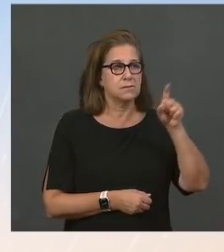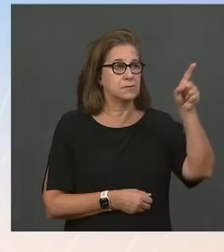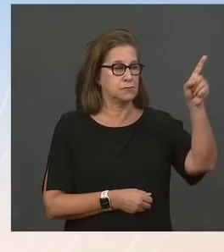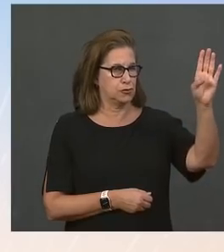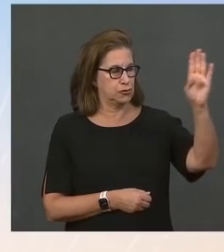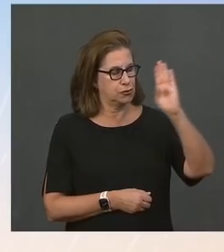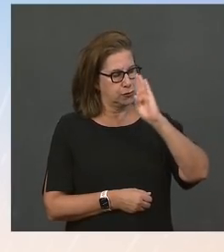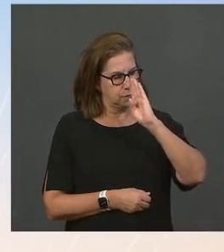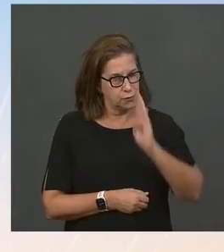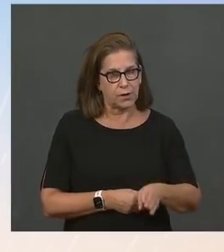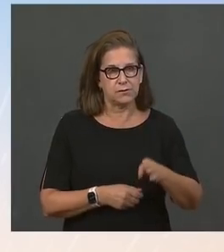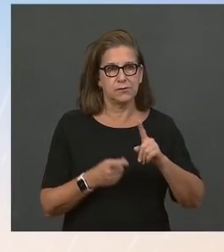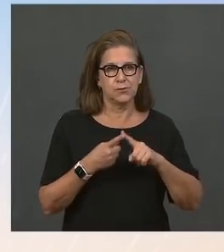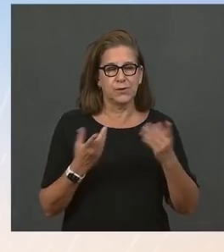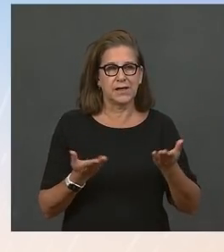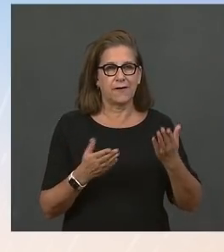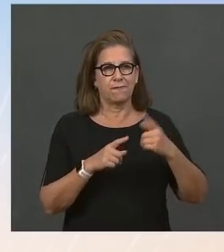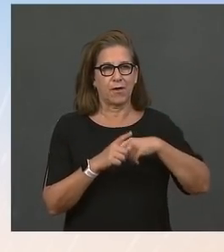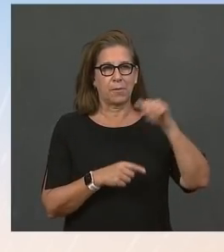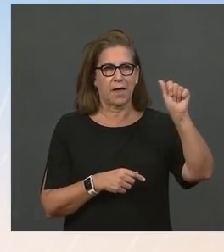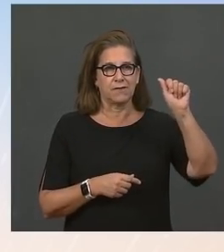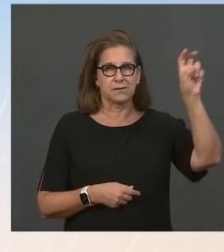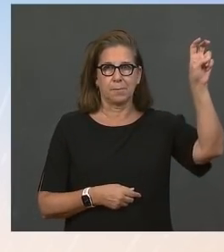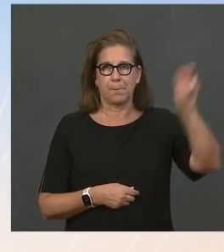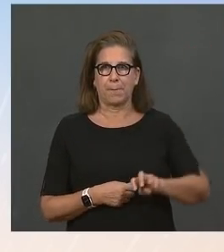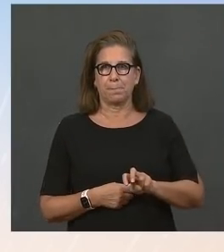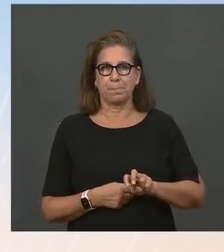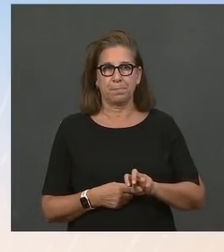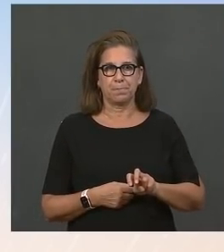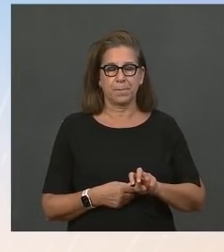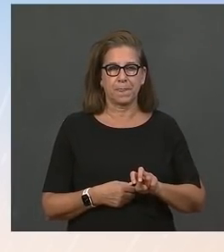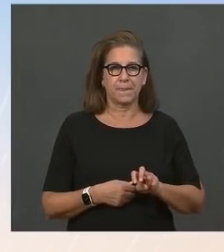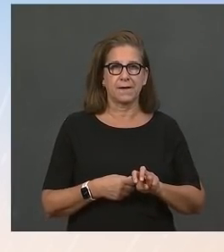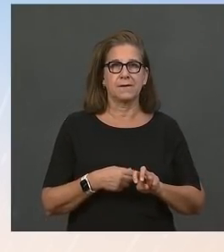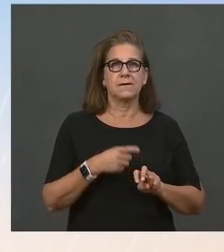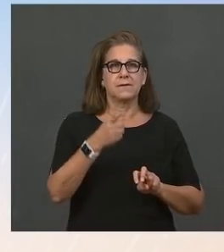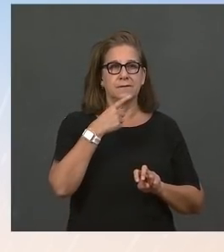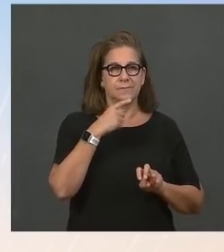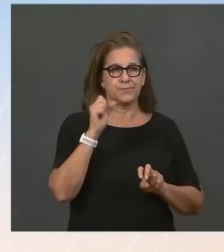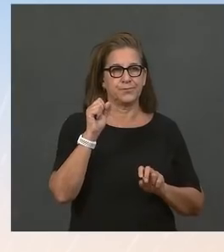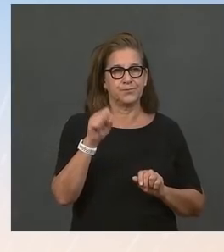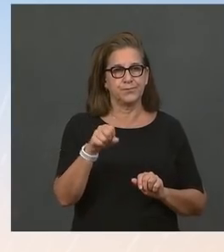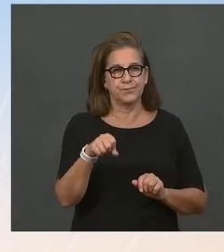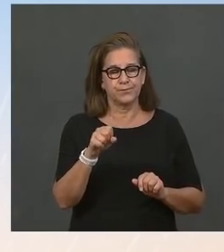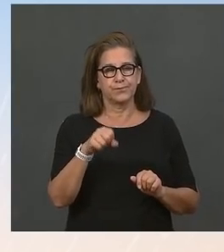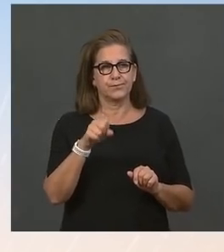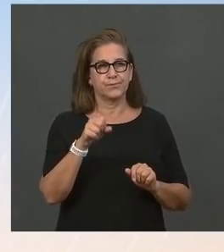We've also had recent meetings with leaders of the Taliban, as you all know, and has been reported publicly.